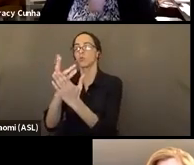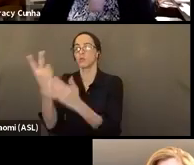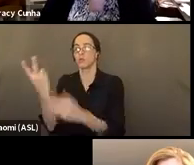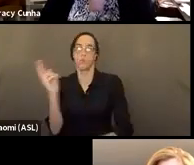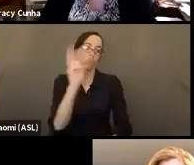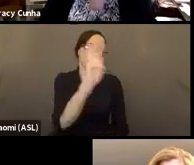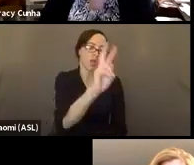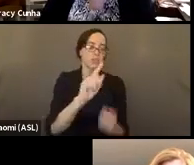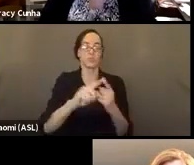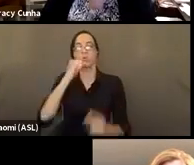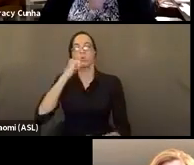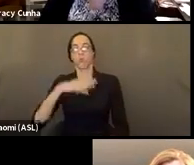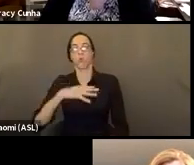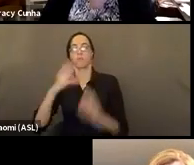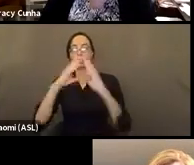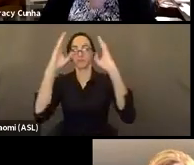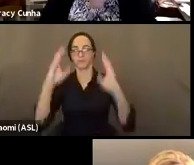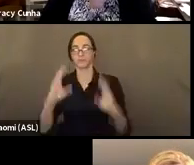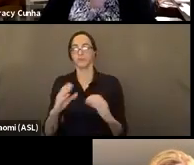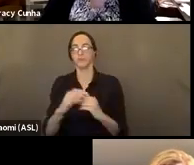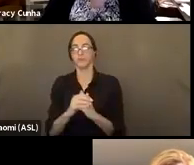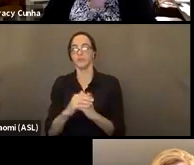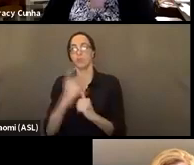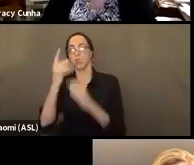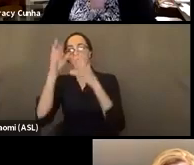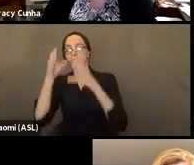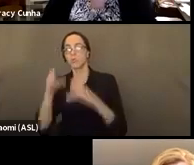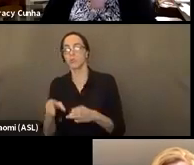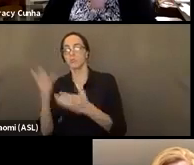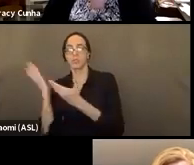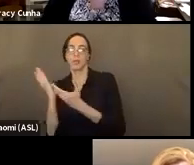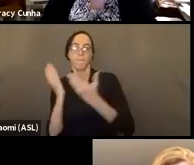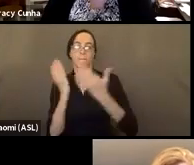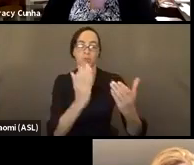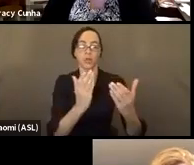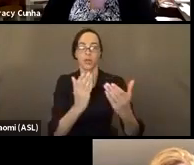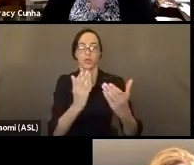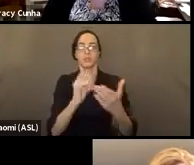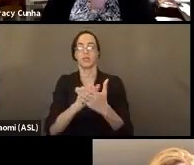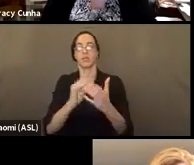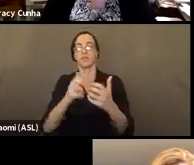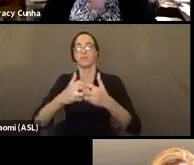and the social worker brought the food and kind of connected the two the two of them connected and